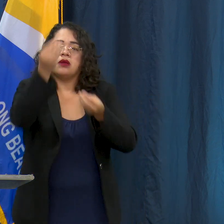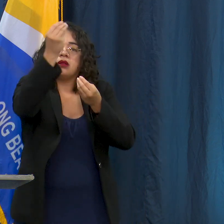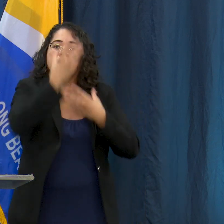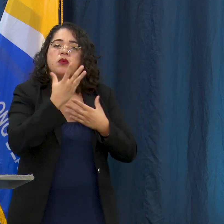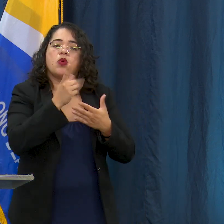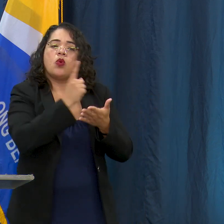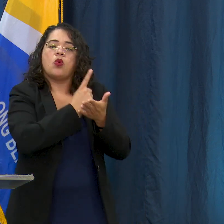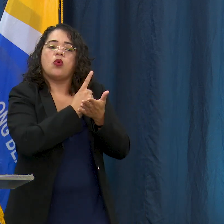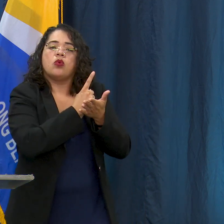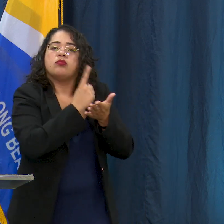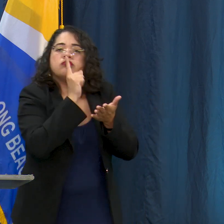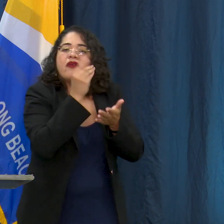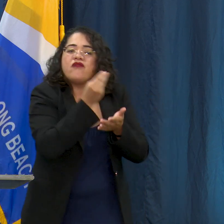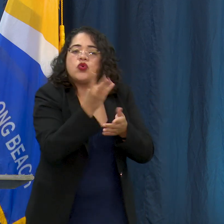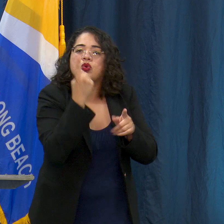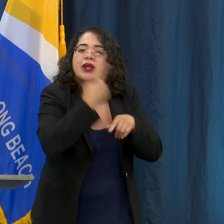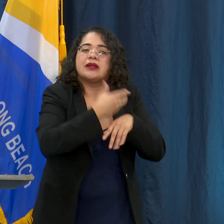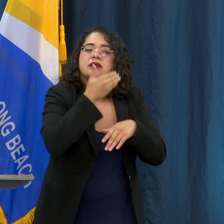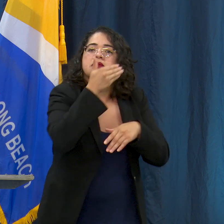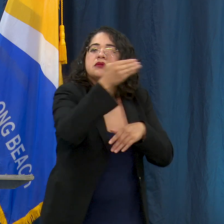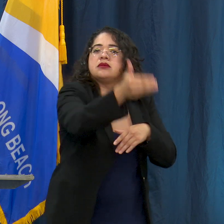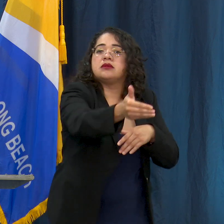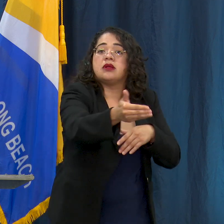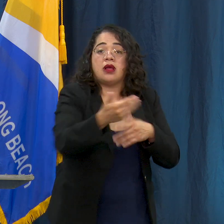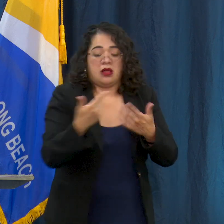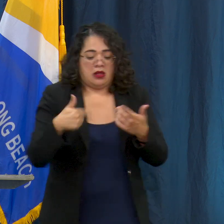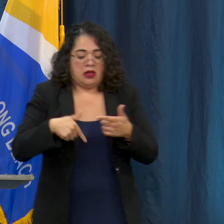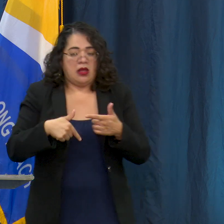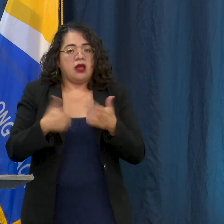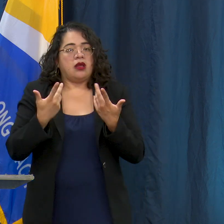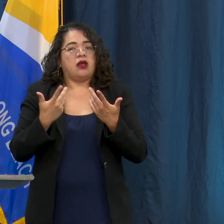could be that you're negative at this moment in time but tomorrow you're going